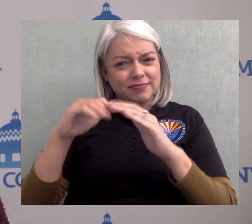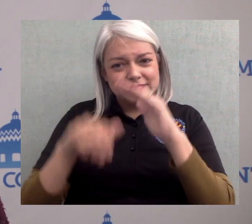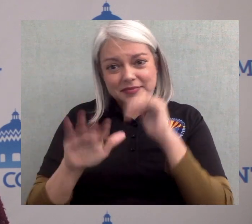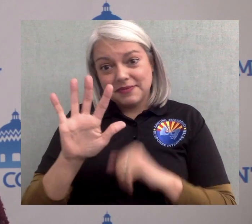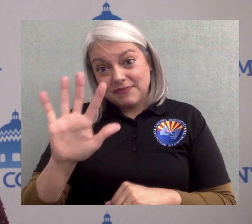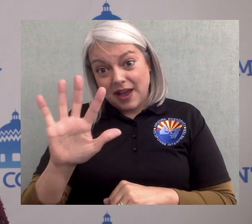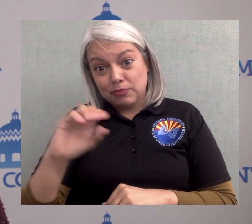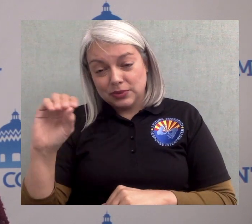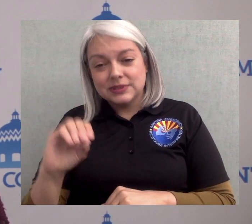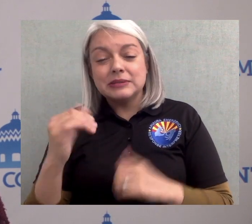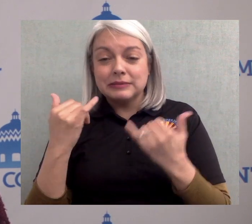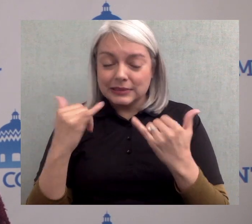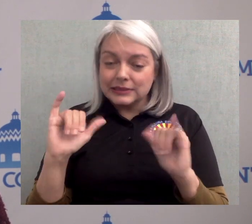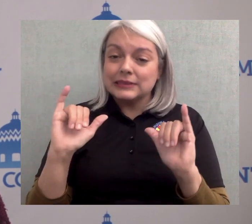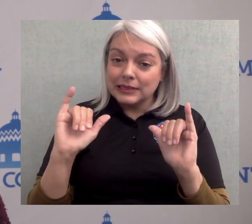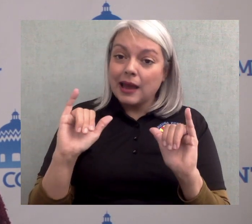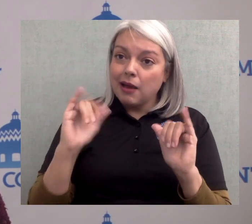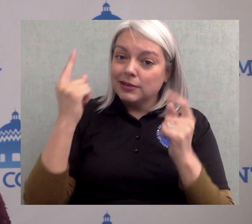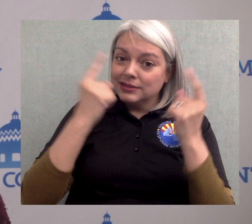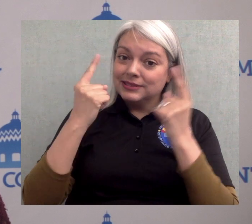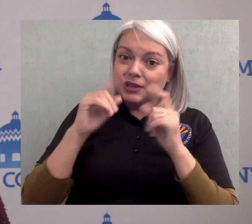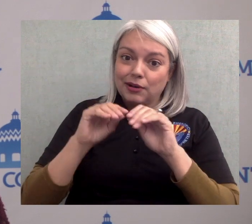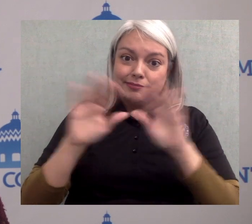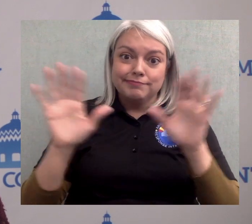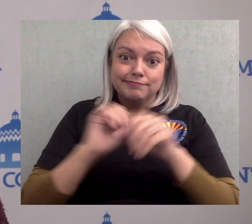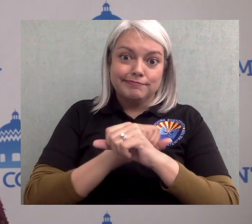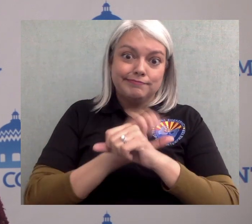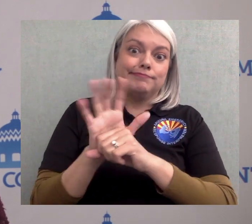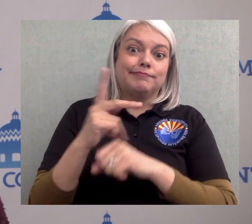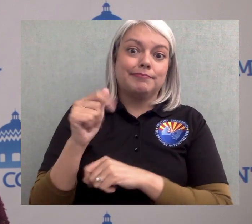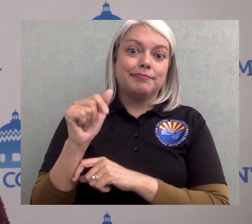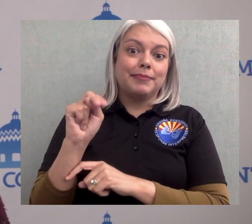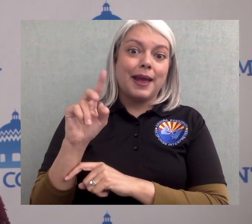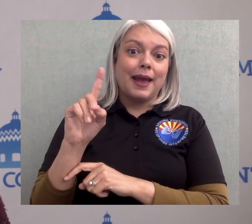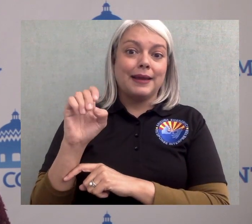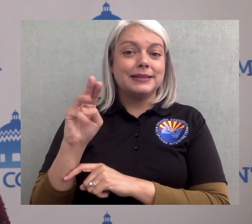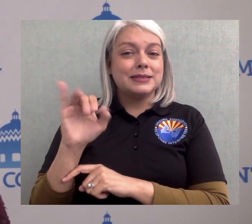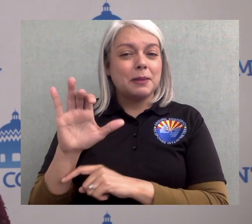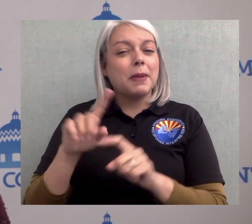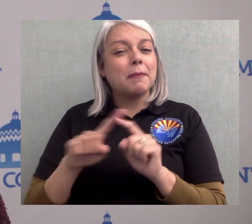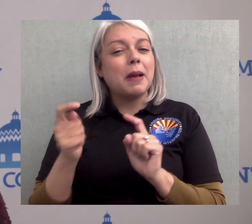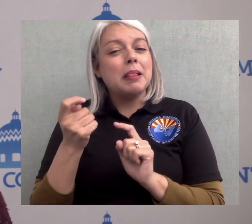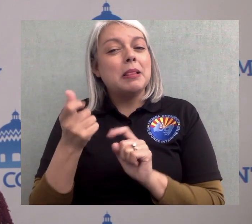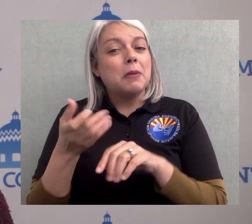still in the throws of a pandemic, just seemingly getting a little relief. Finally, I just want